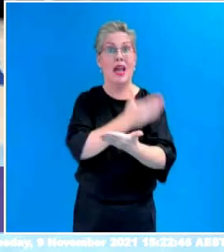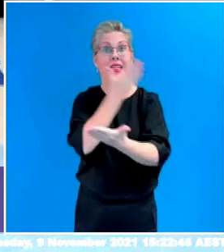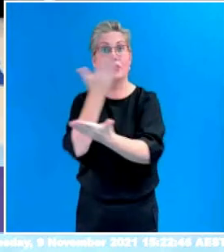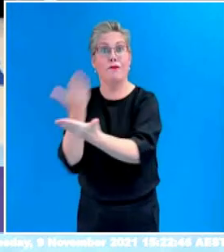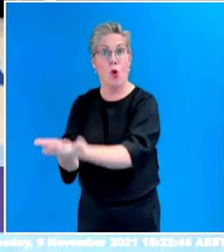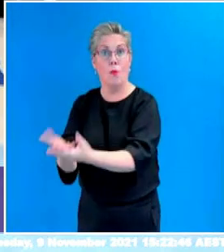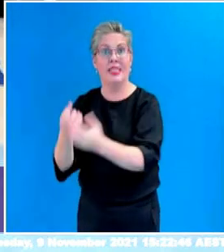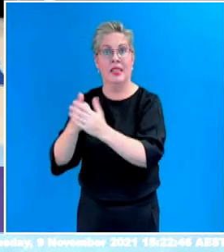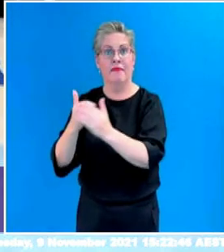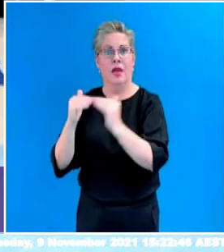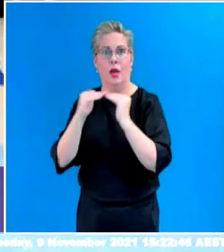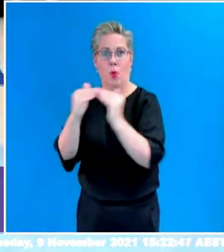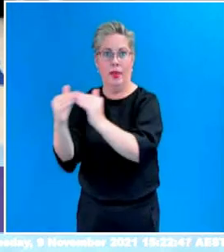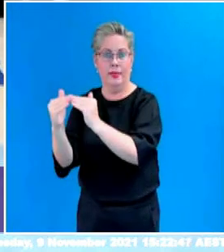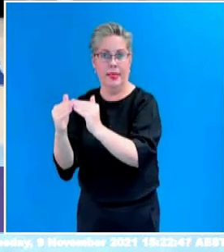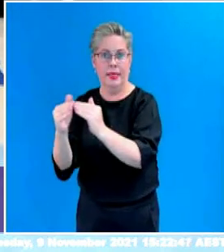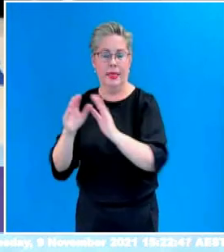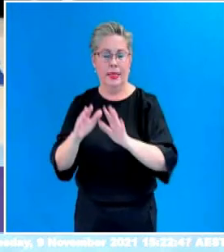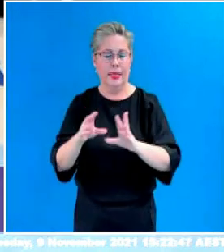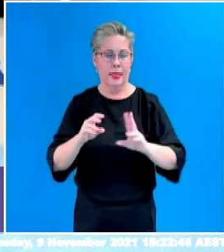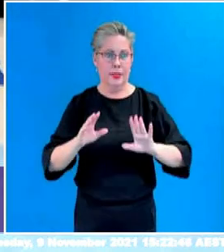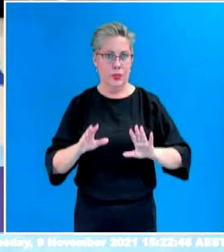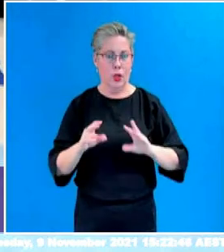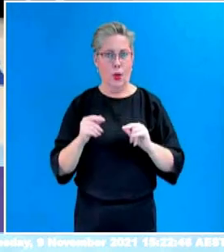thing, at least in Fredman's conception.